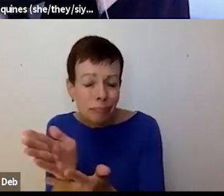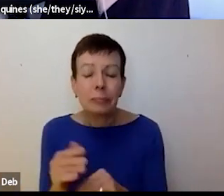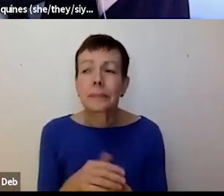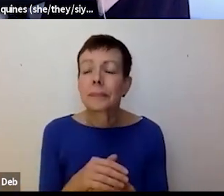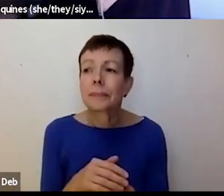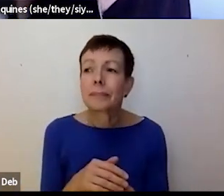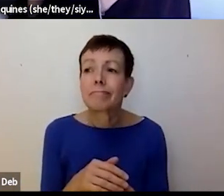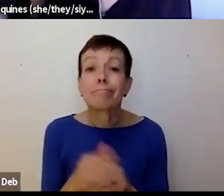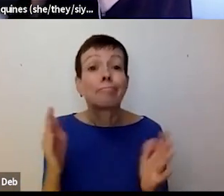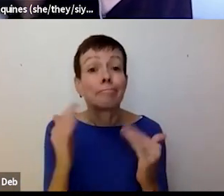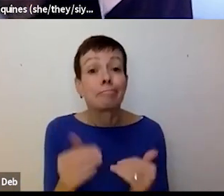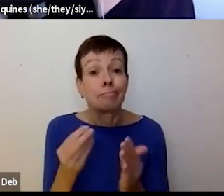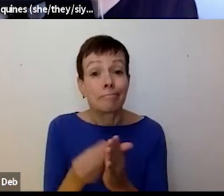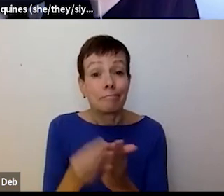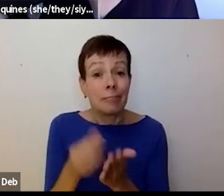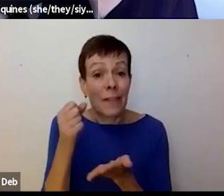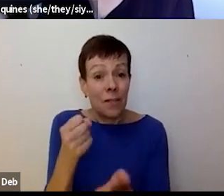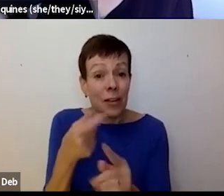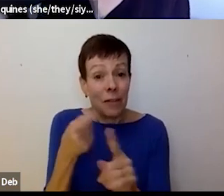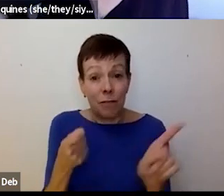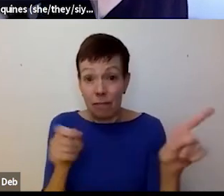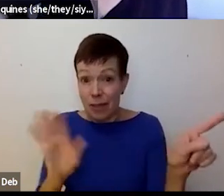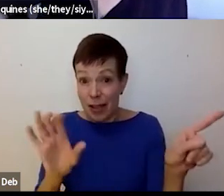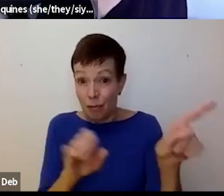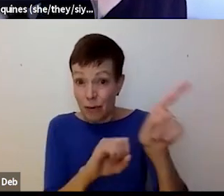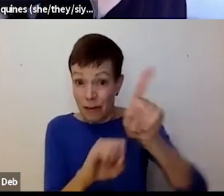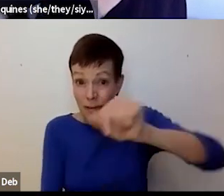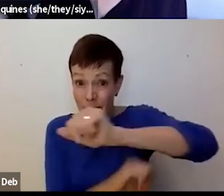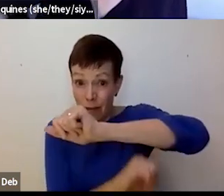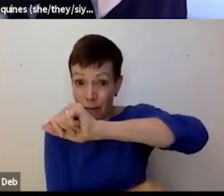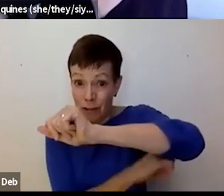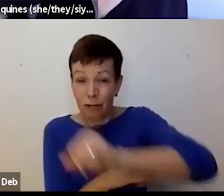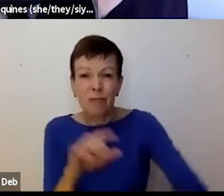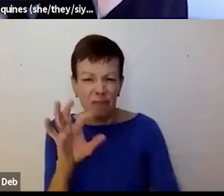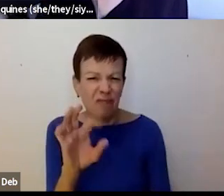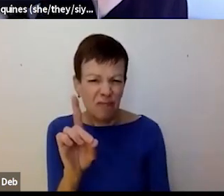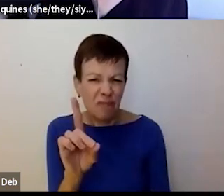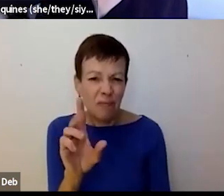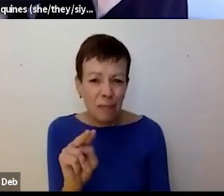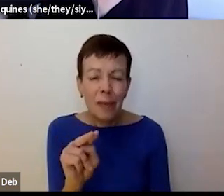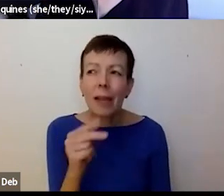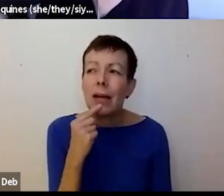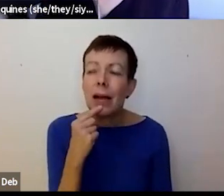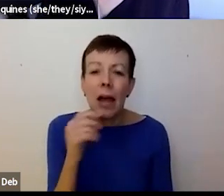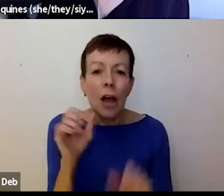to talk more about the project and so they actually some a few of their volunteers,